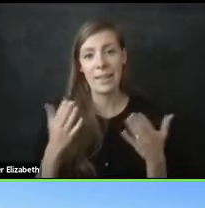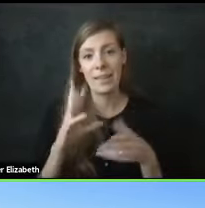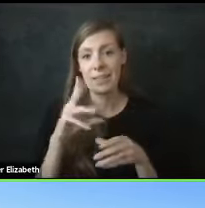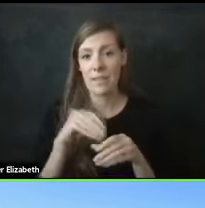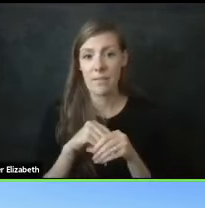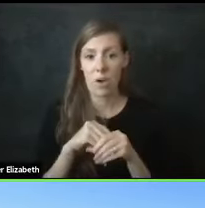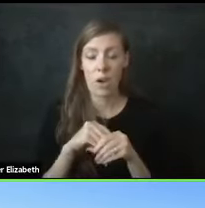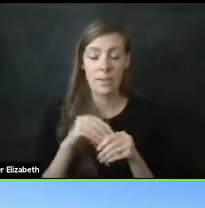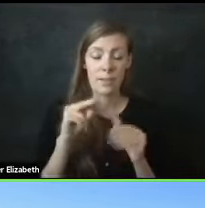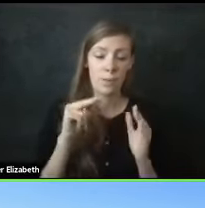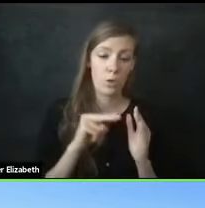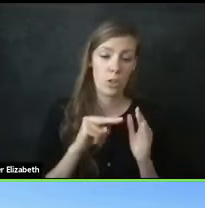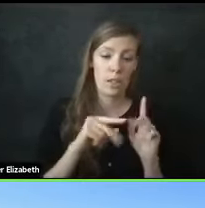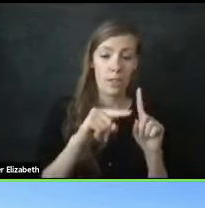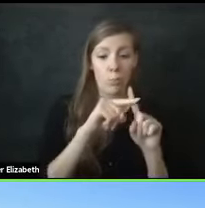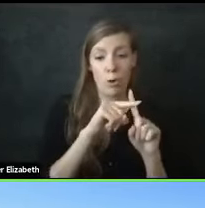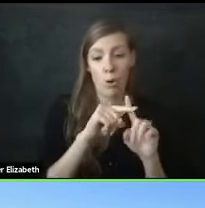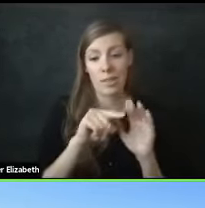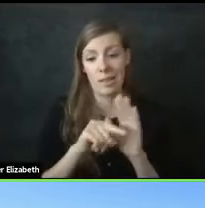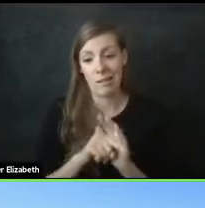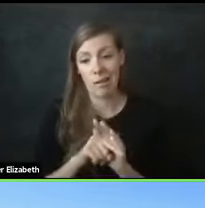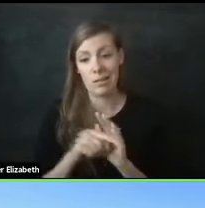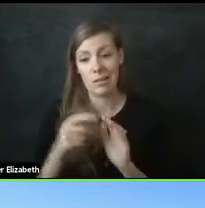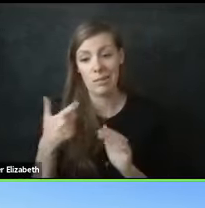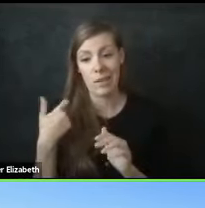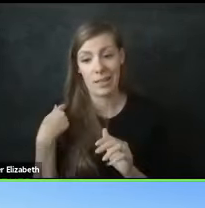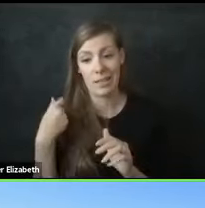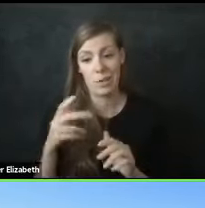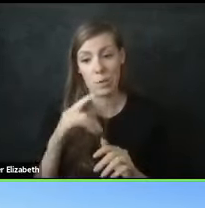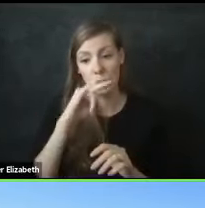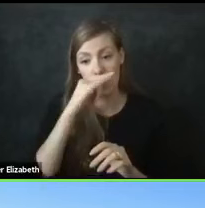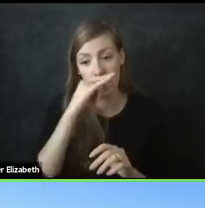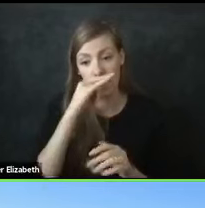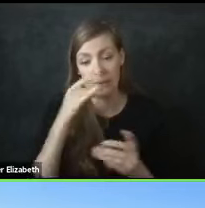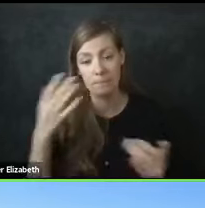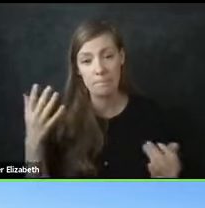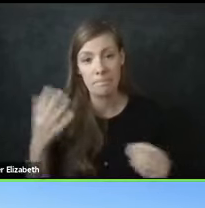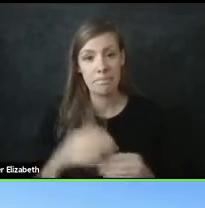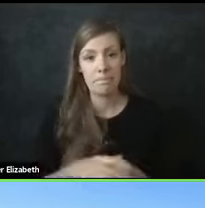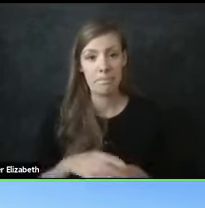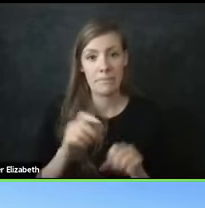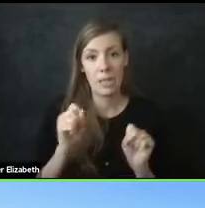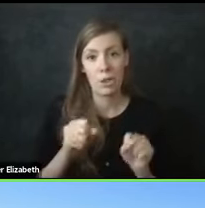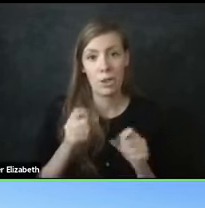the cons, I think the vaccine is going to be beneficial in many ways.